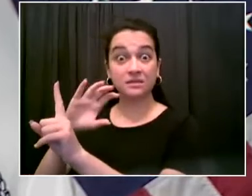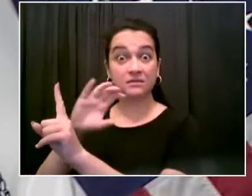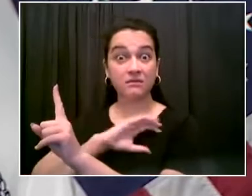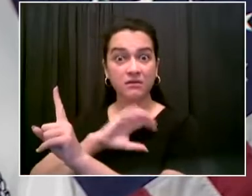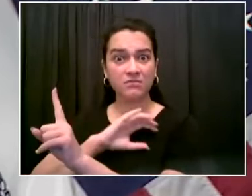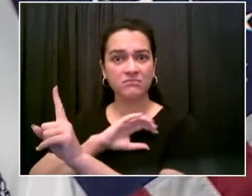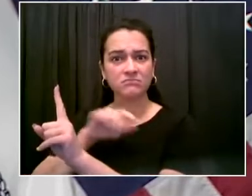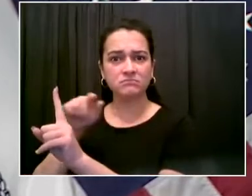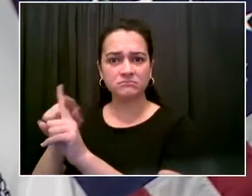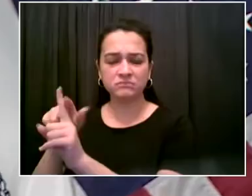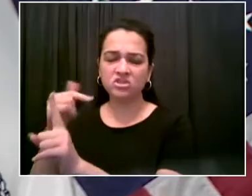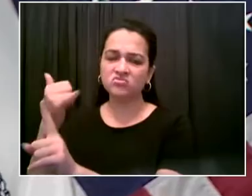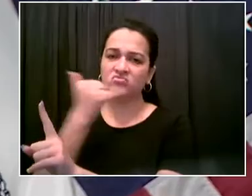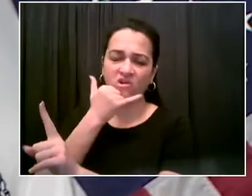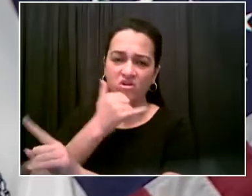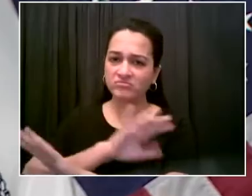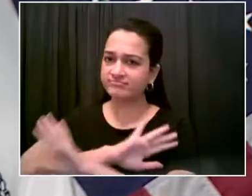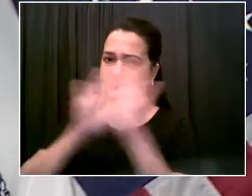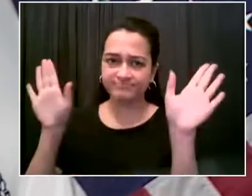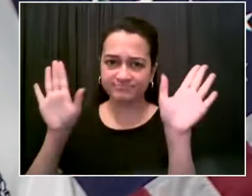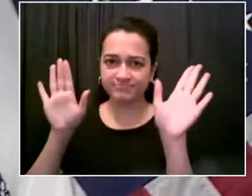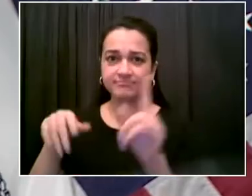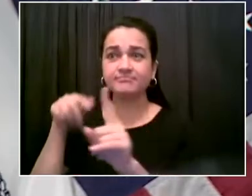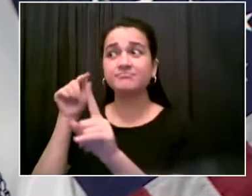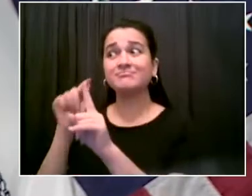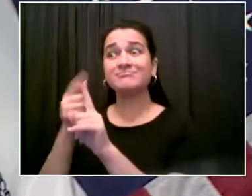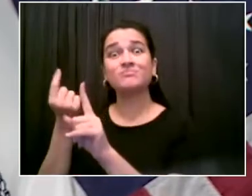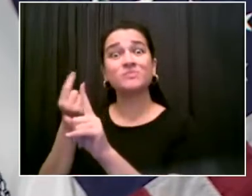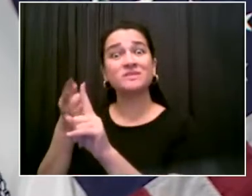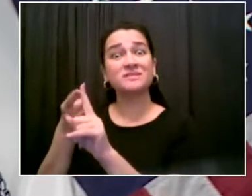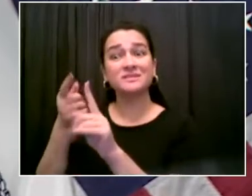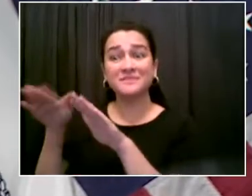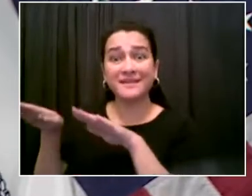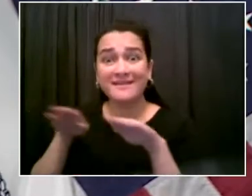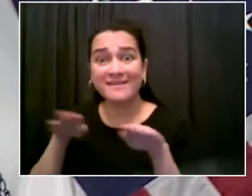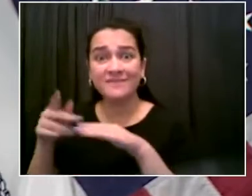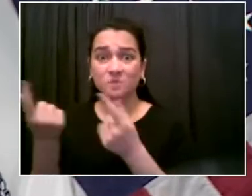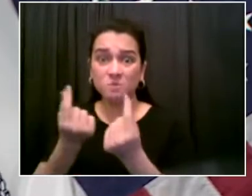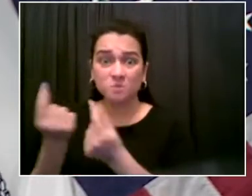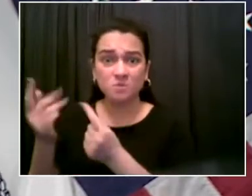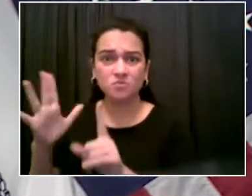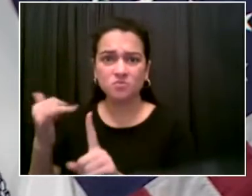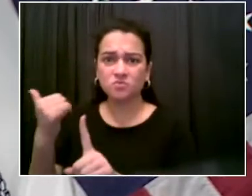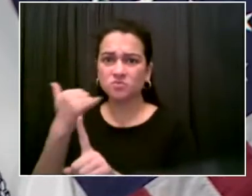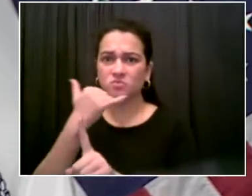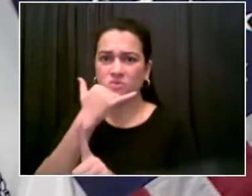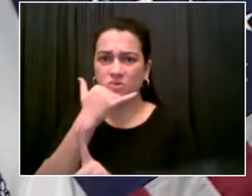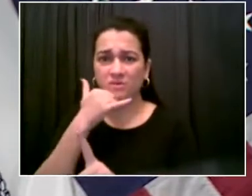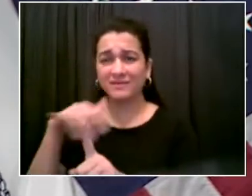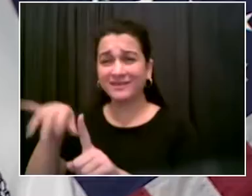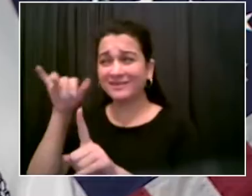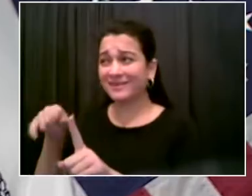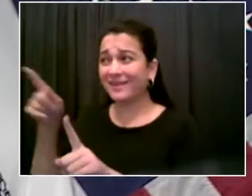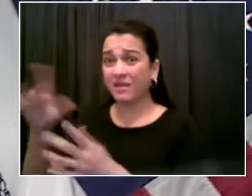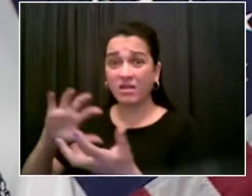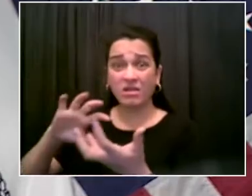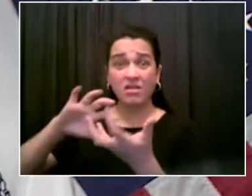IN OPPOSITION TO EVERYTHING THAT IS SUPPOSED TO BE. THAT'S WHY THE OUTRAGE WAS SO